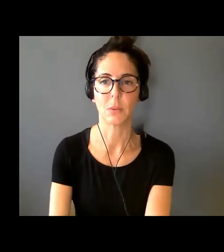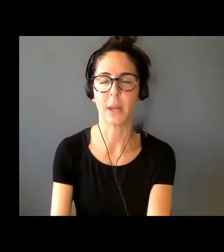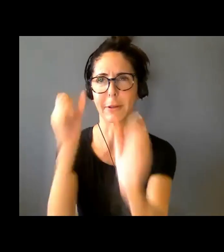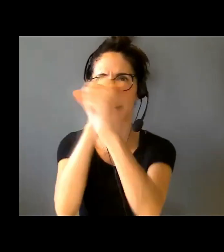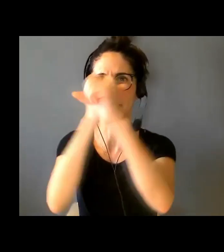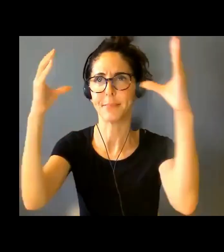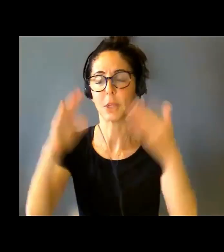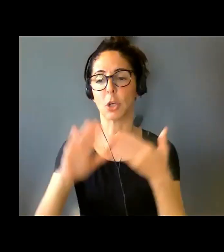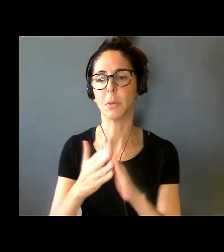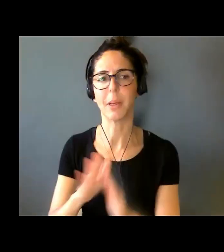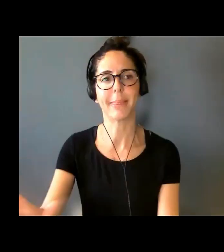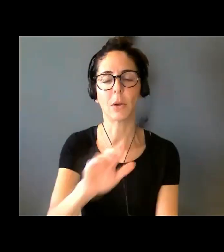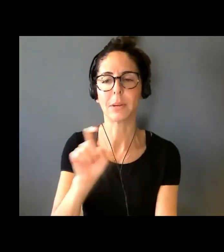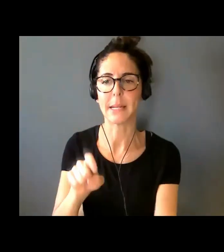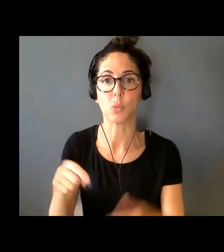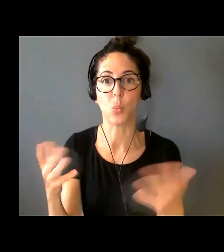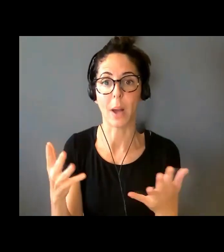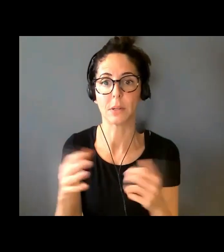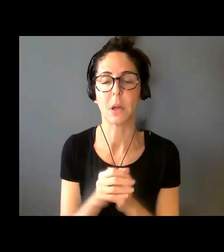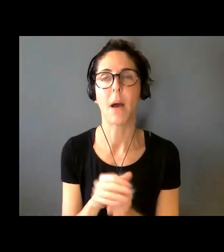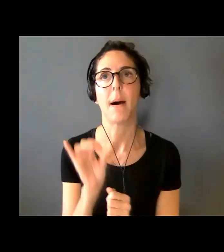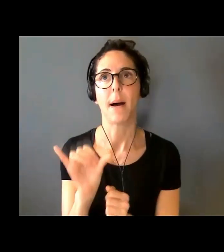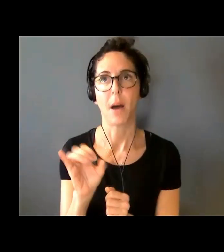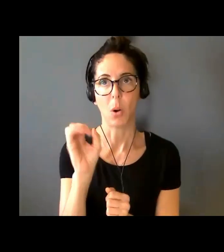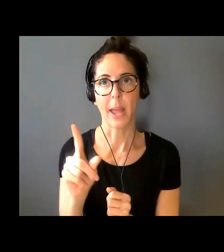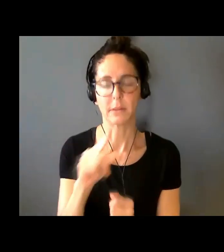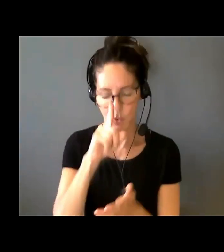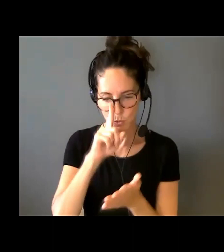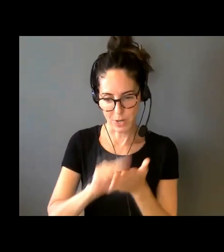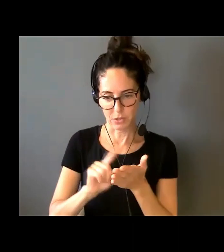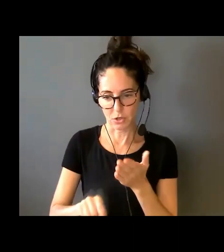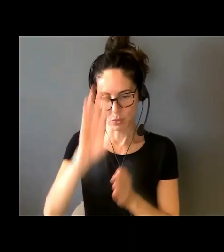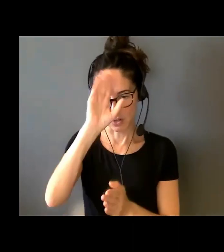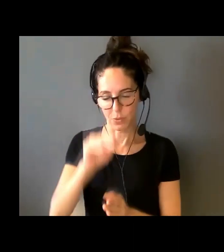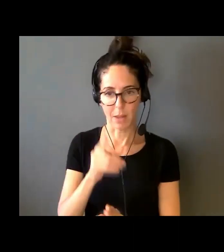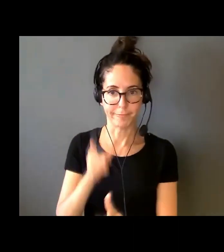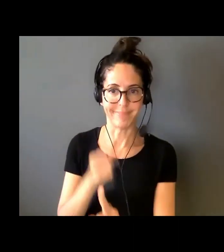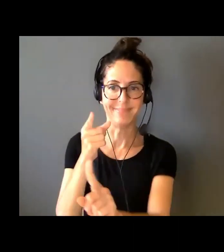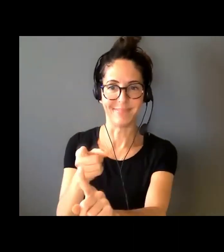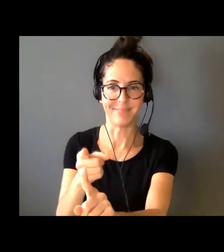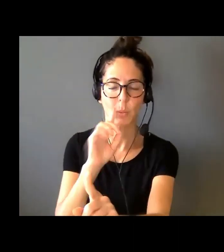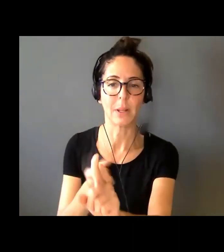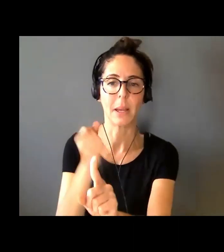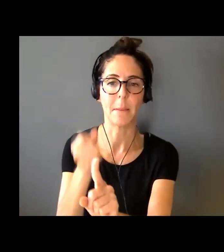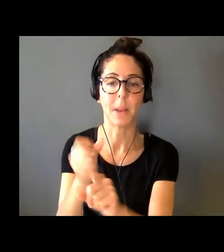so that our research is meant to affect that work. Which leads me to my next question, then.